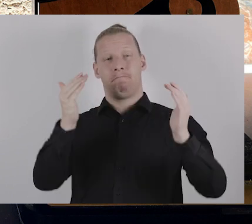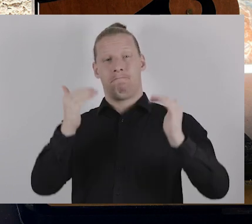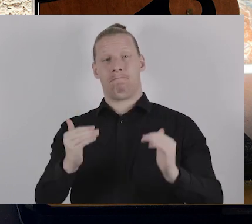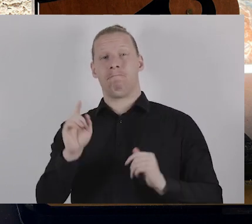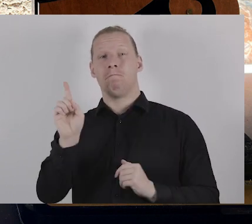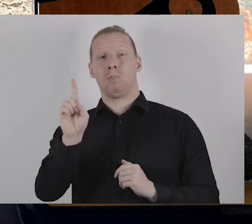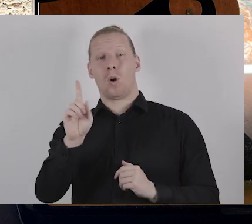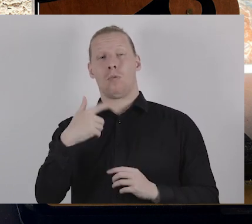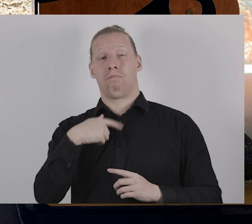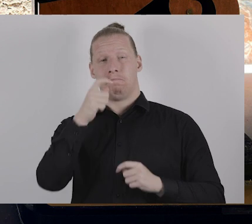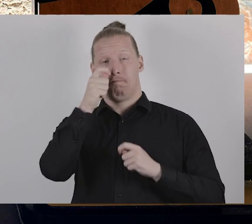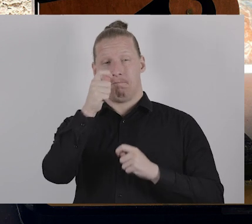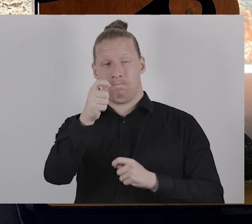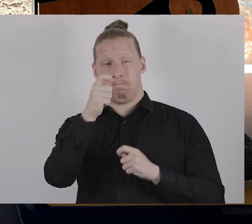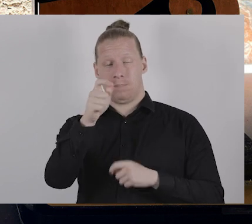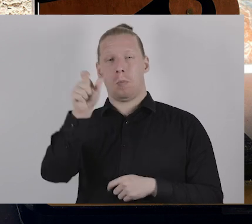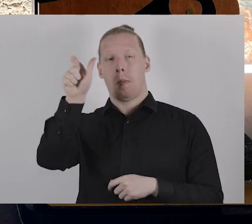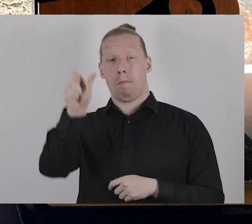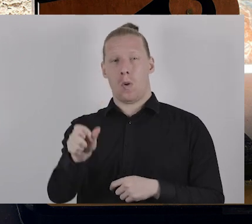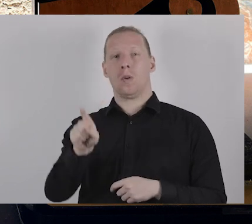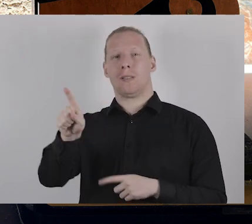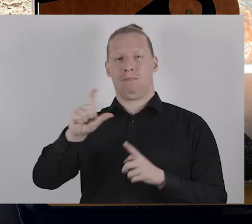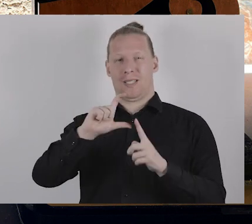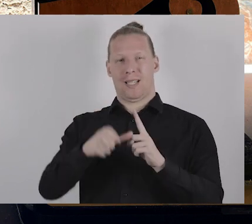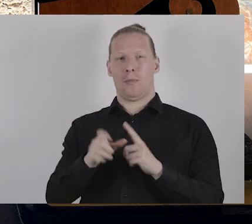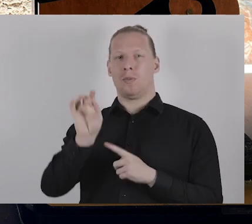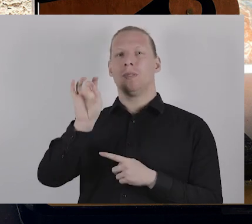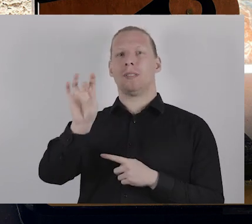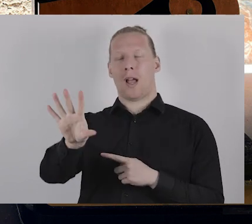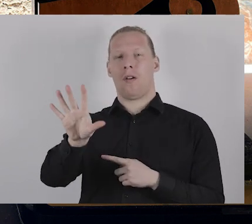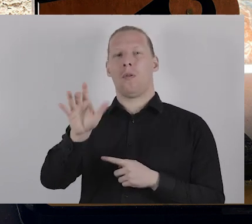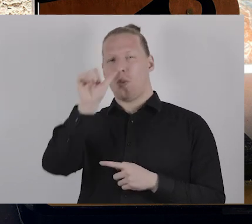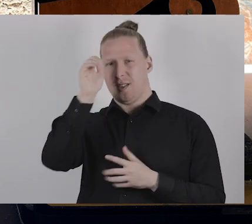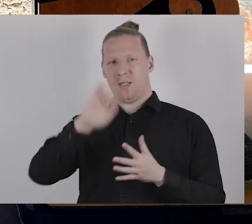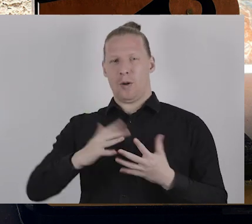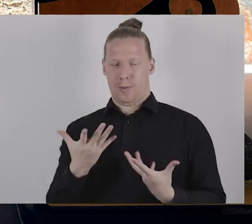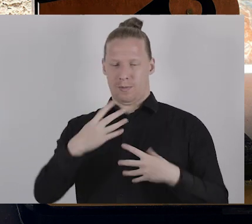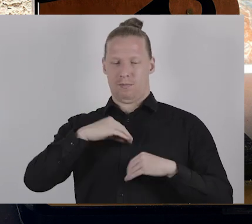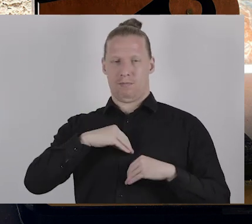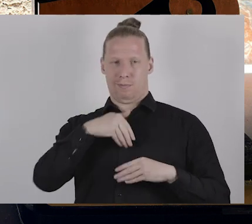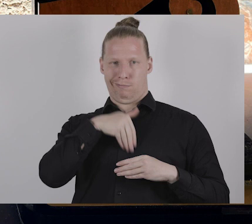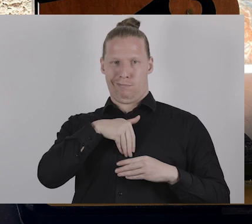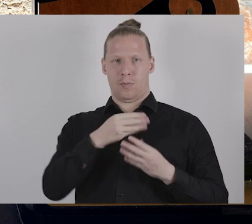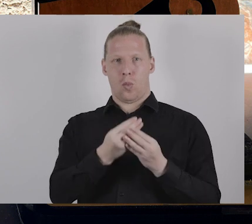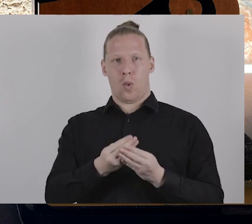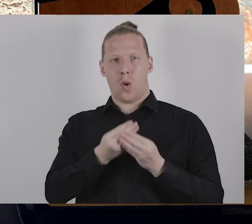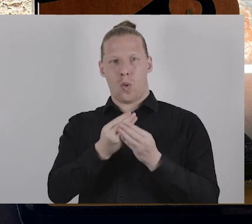This award recognises an artist with lived experience of a disability who has excelled in their art form.